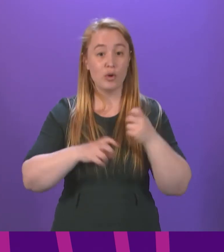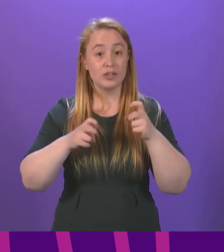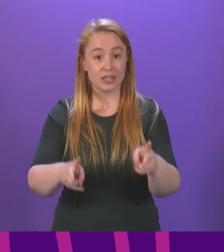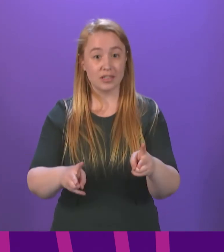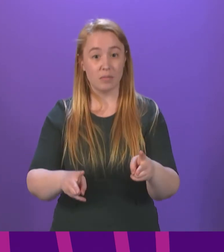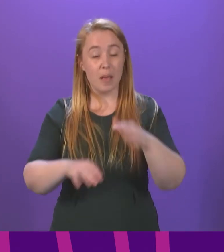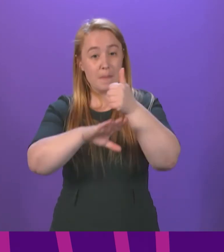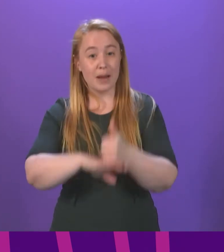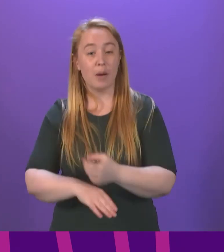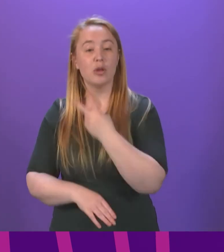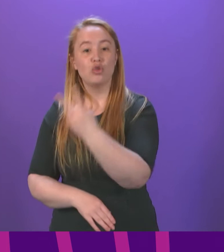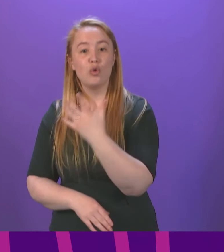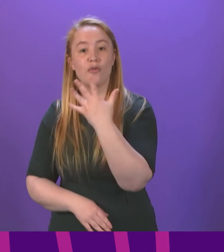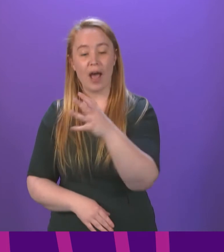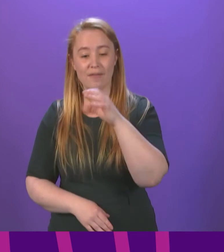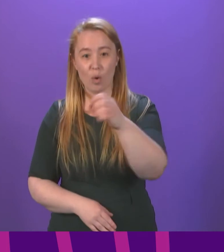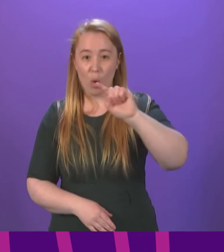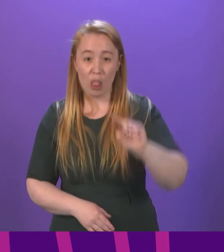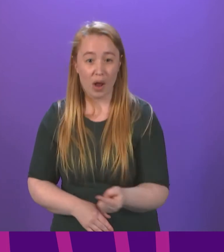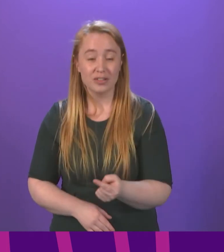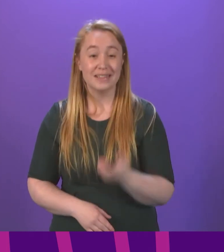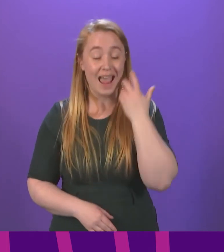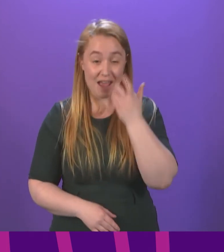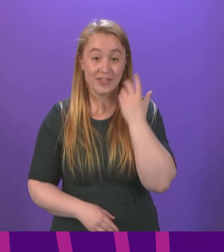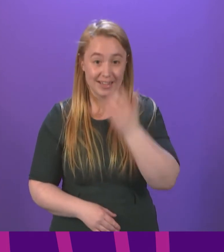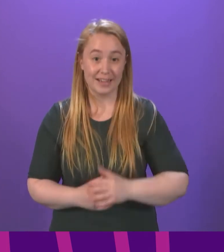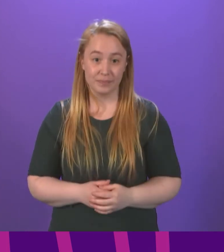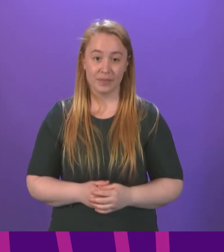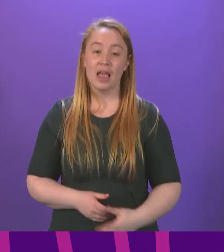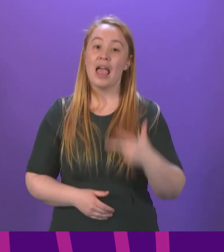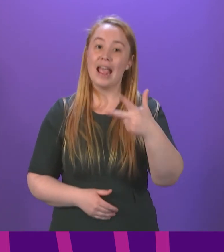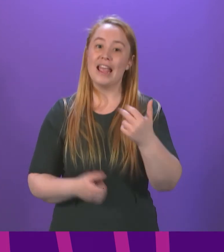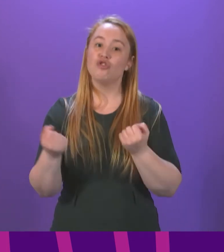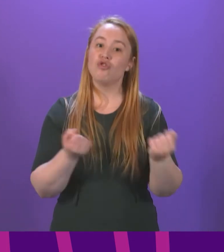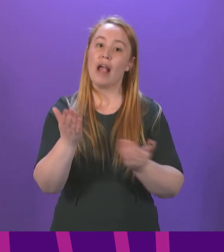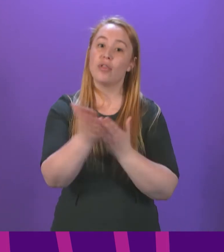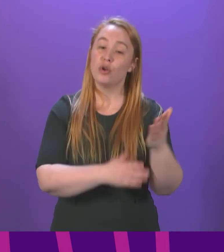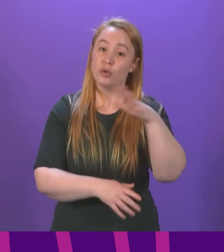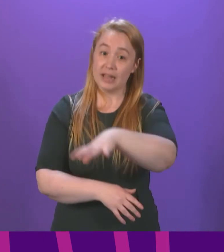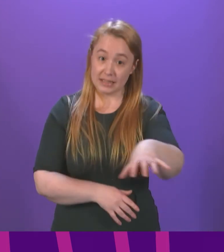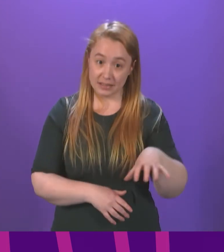at least 250,000 tests a day. We now have eight drive-through regional test sites, 42